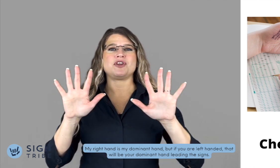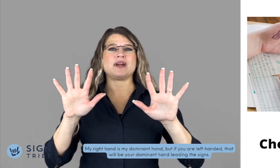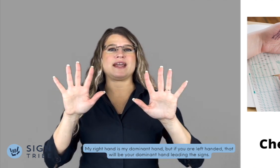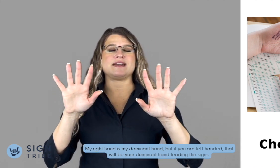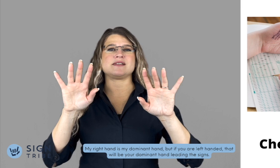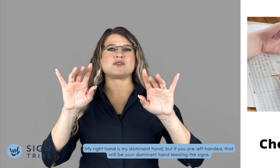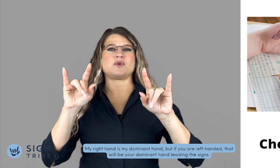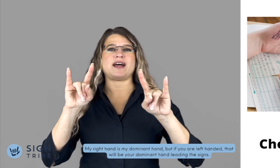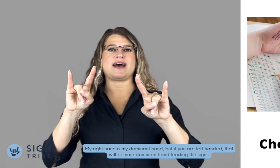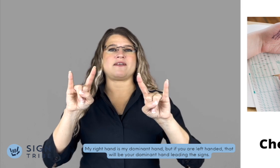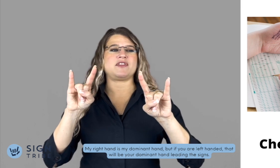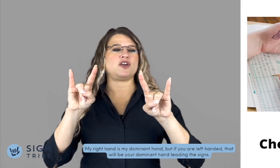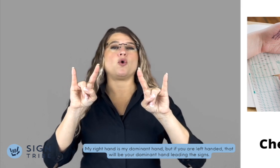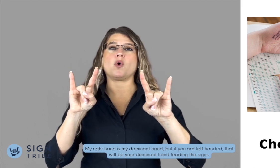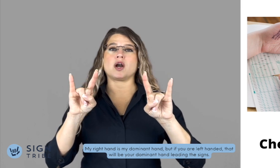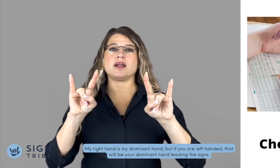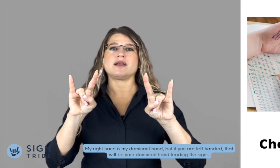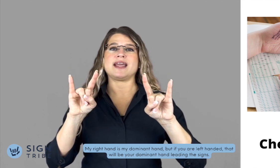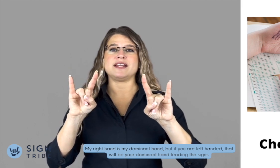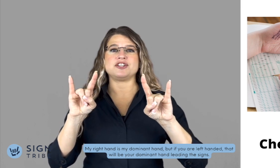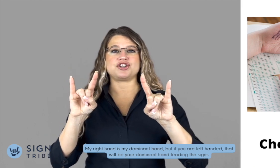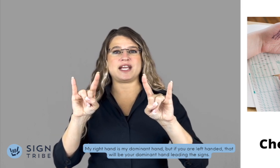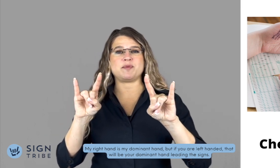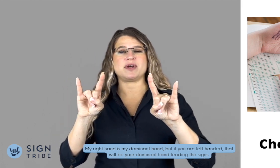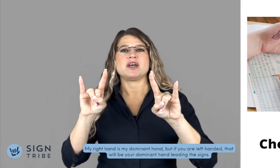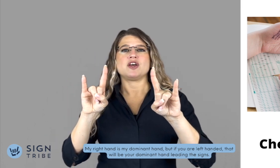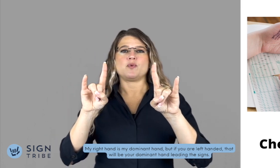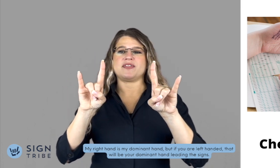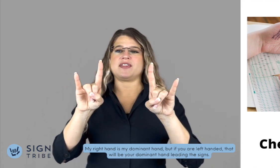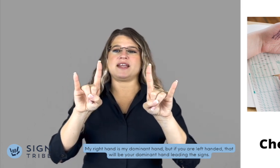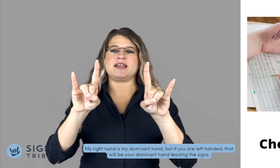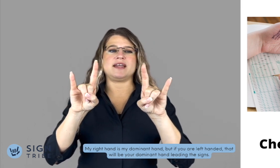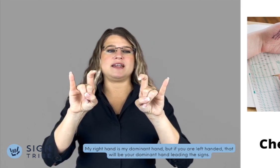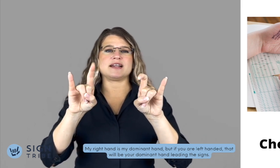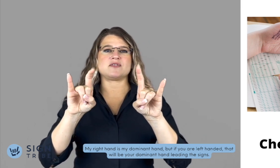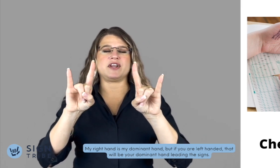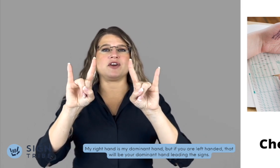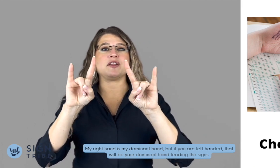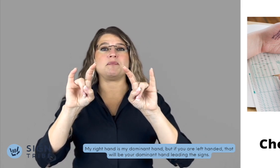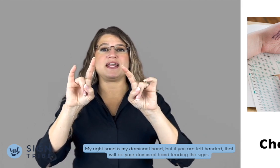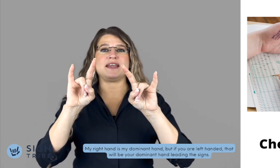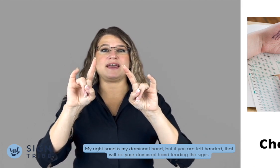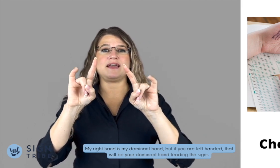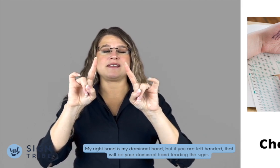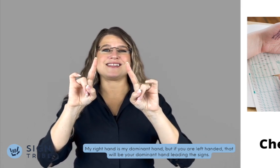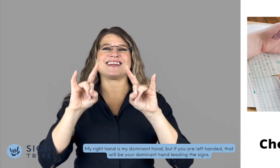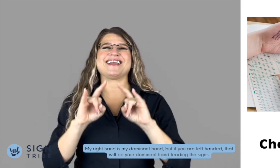your hands will have the horn hand shape with the index finger and pinky sticking